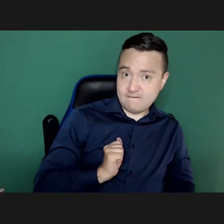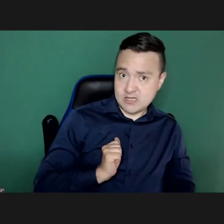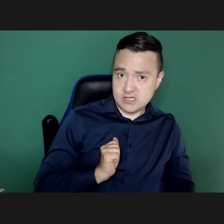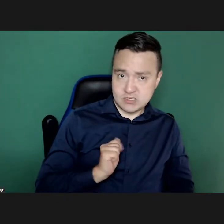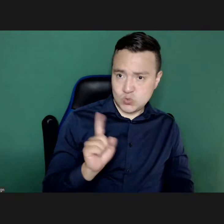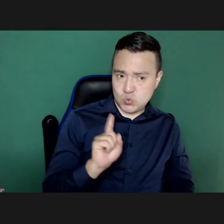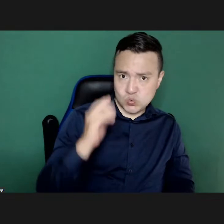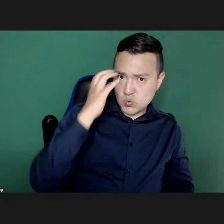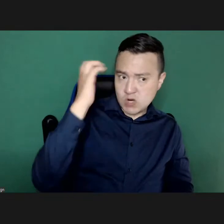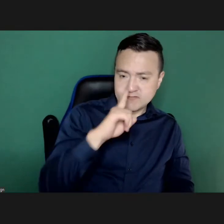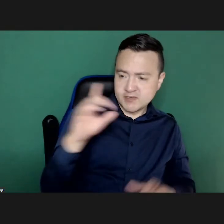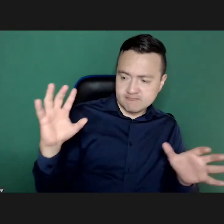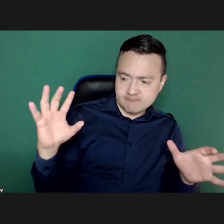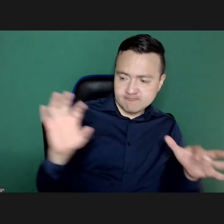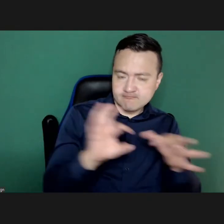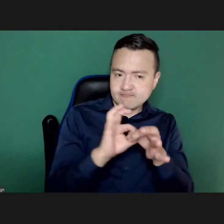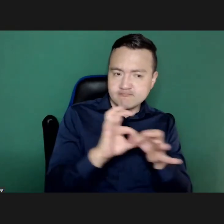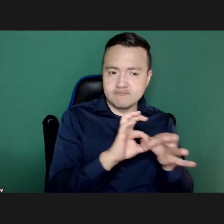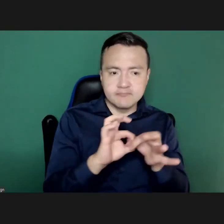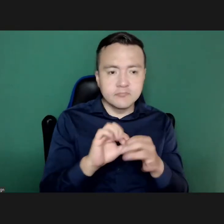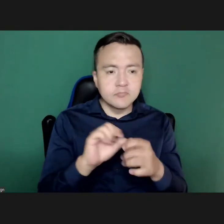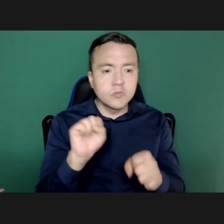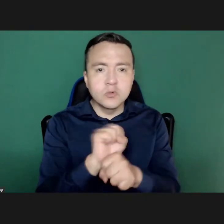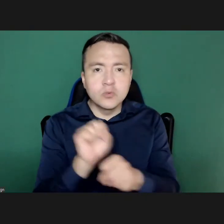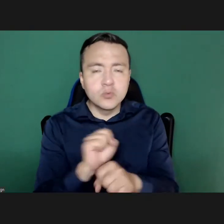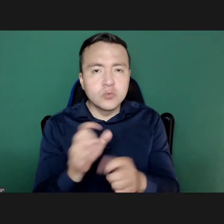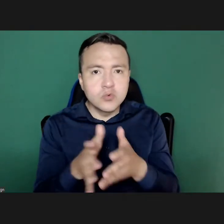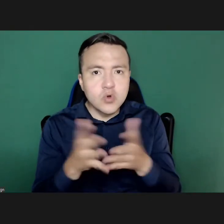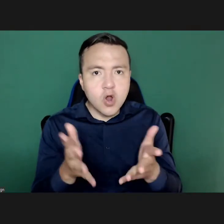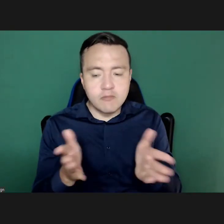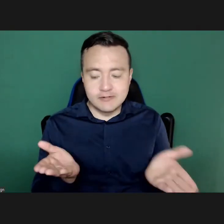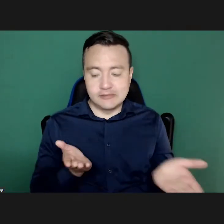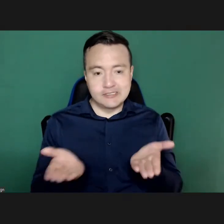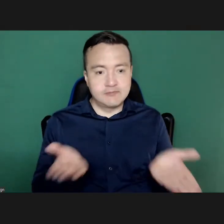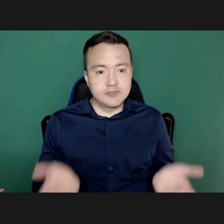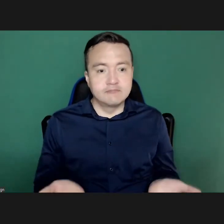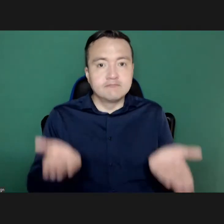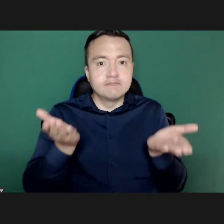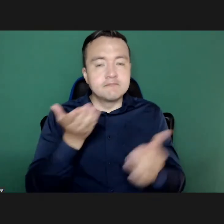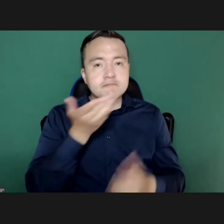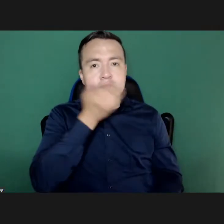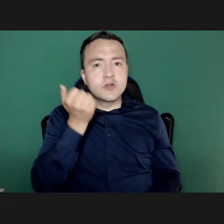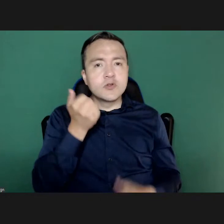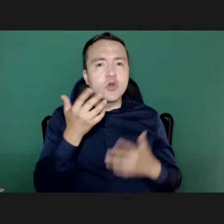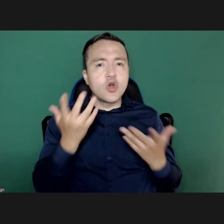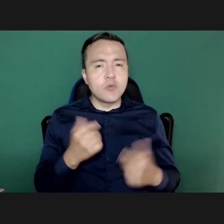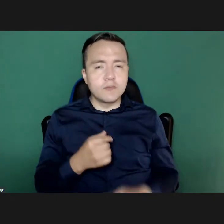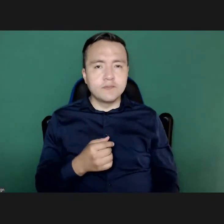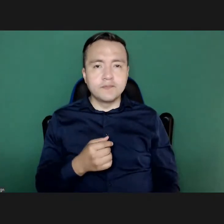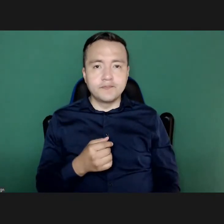And linked to that, Mark also asks: What is the formal processes of engaging with people